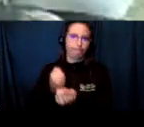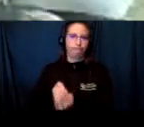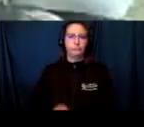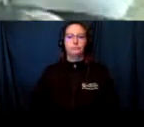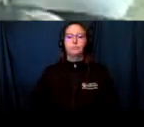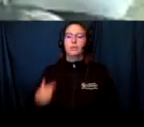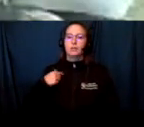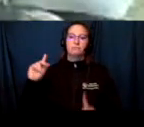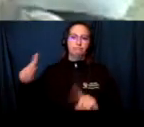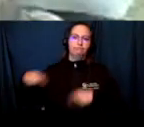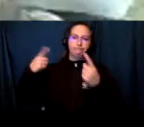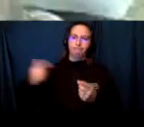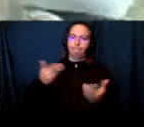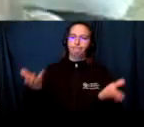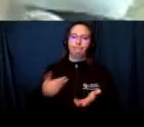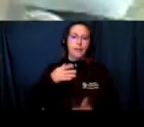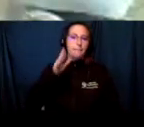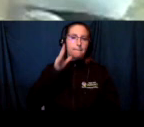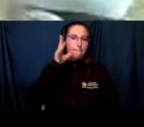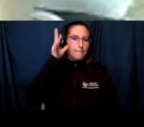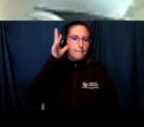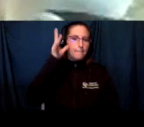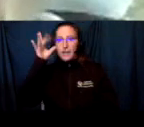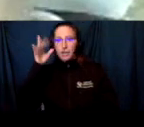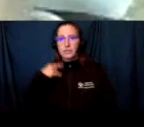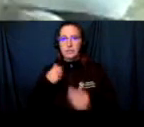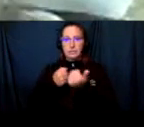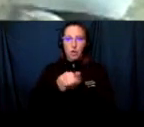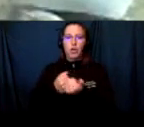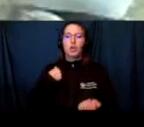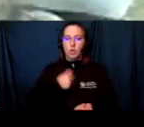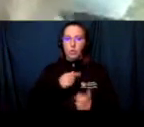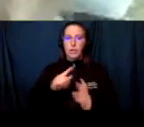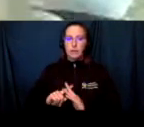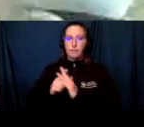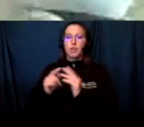in the state. We were the initial creators along with our partners at WESP about the Guide by Your